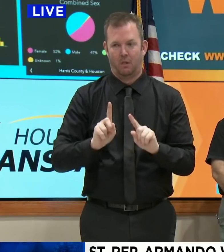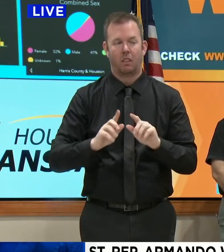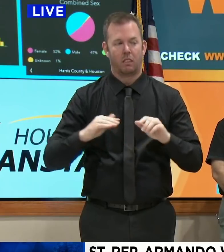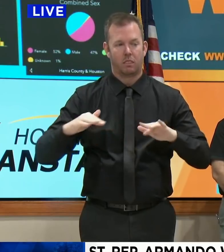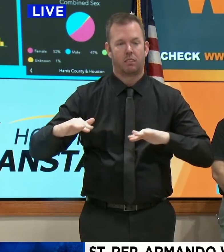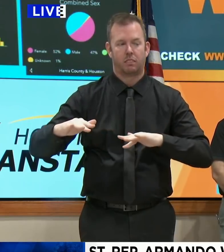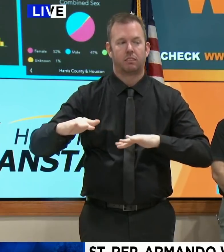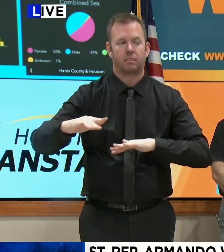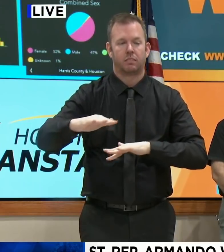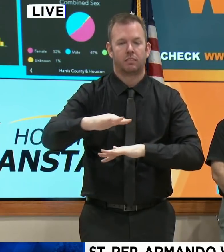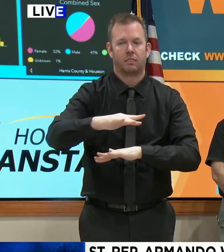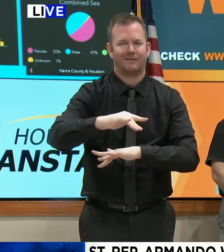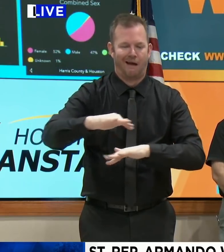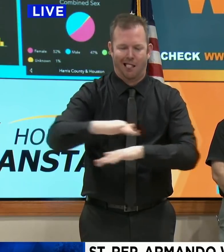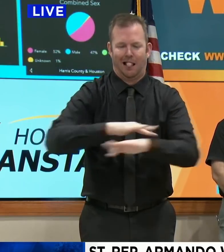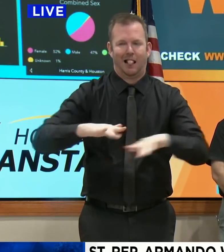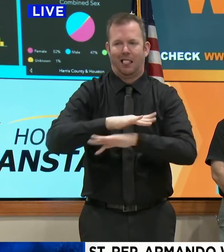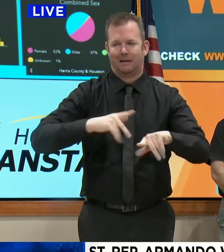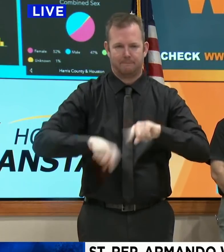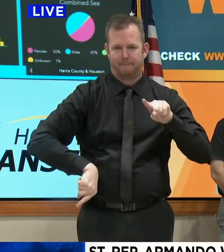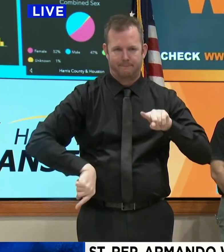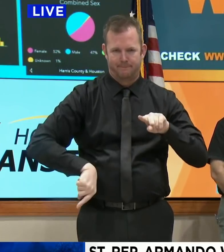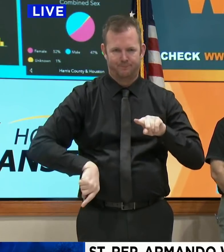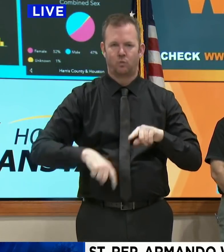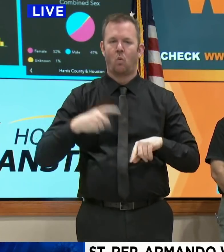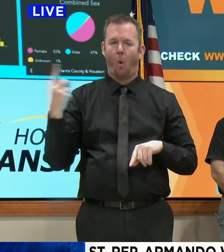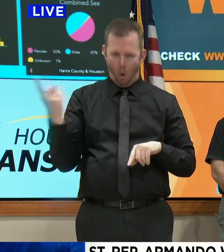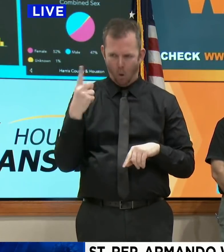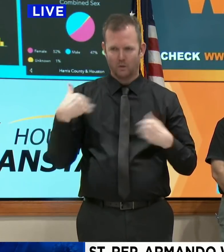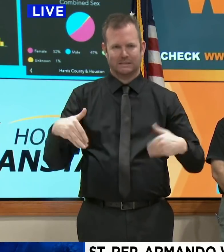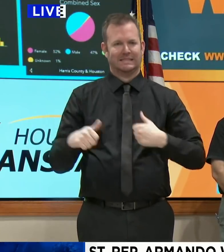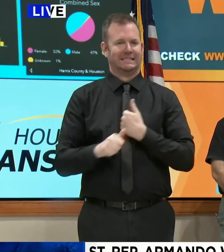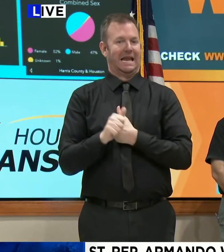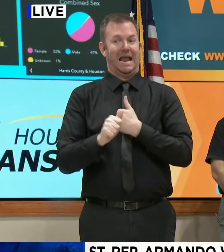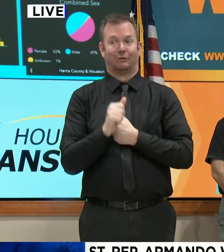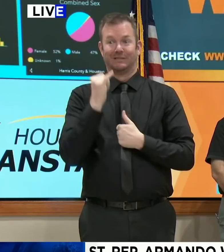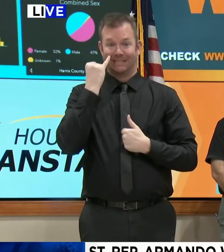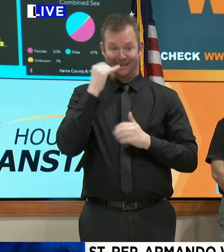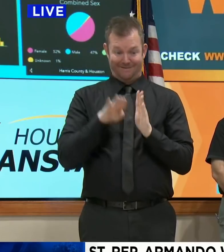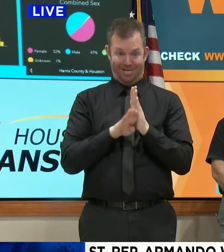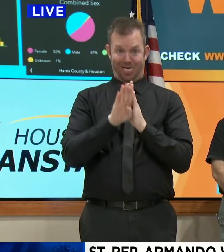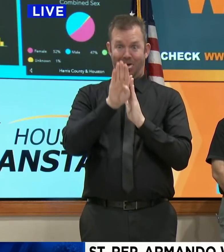the data and this will be a conversation that conversation that will probably continue going on will probably continue going on for long after we begin lifting for long after we begin lifting the restrictions because we the restrictions because we will always run